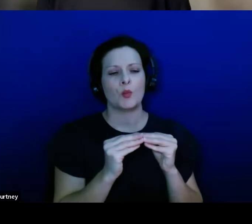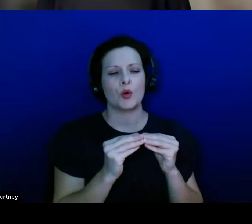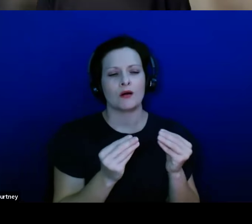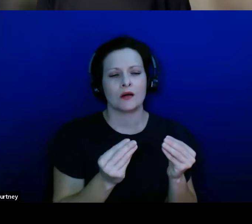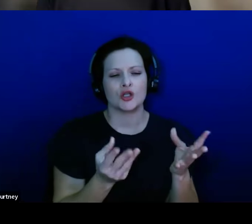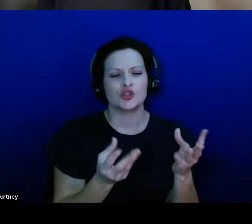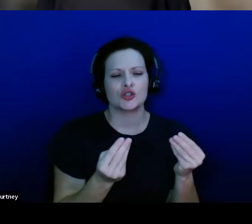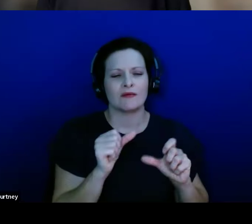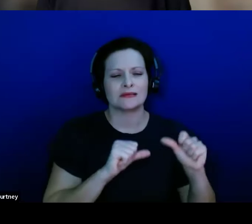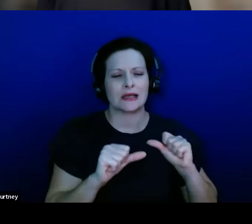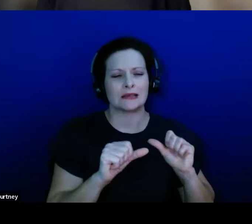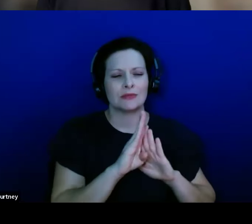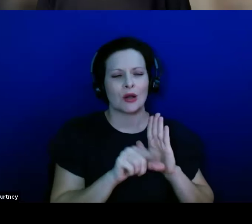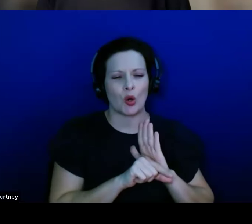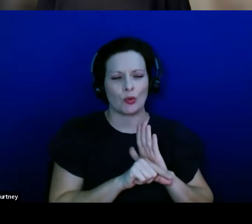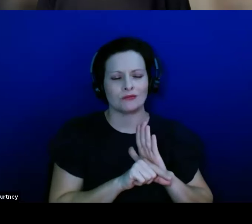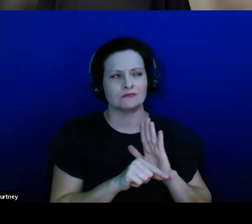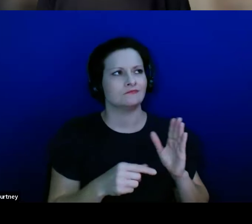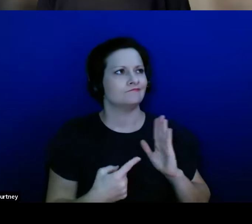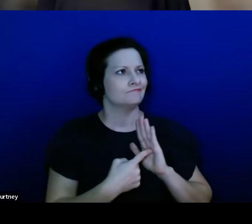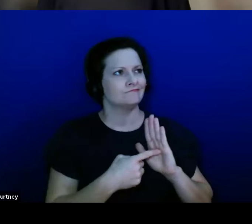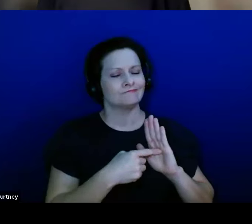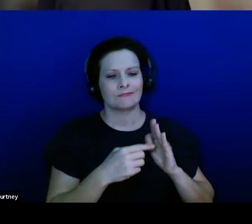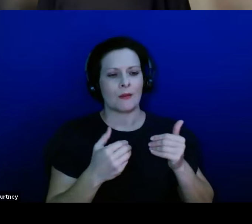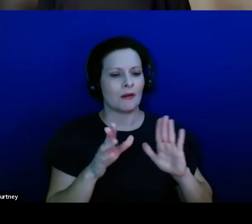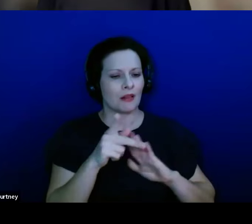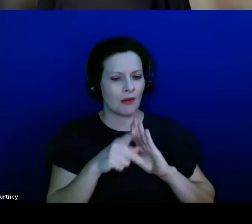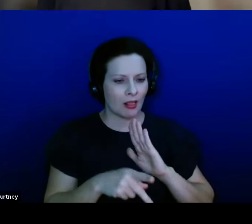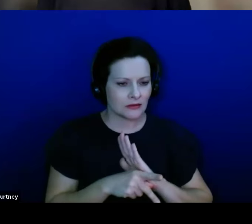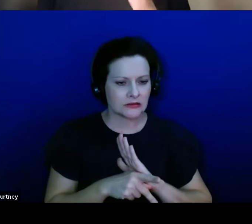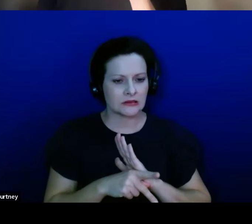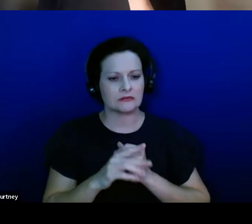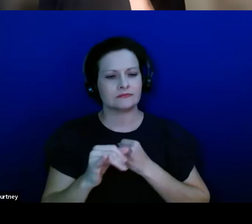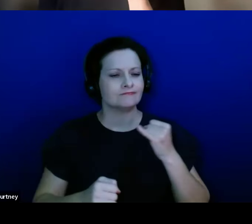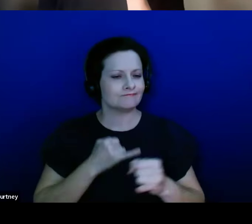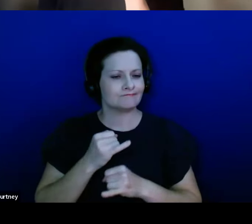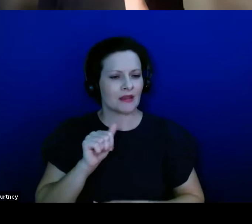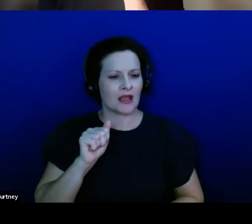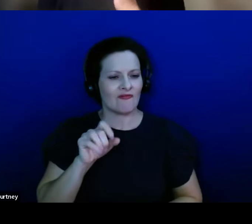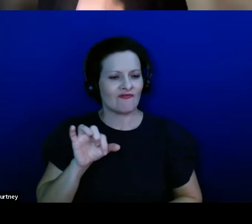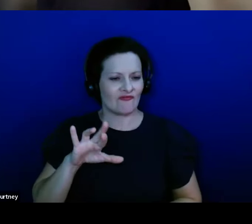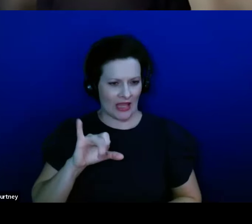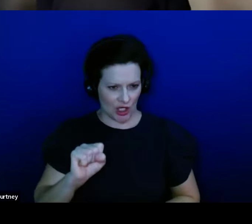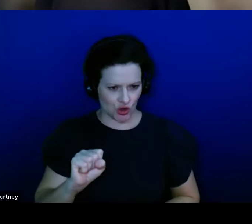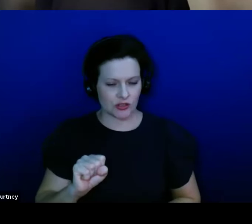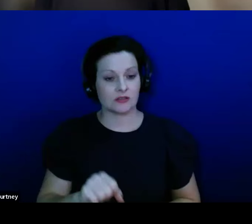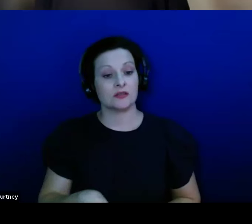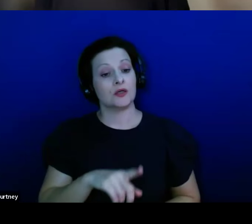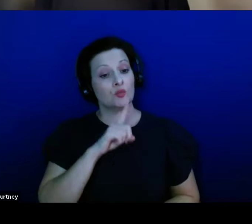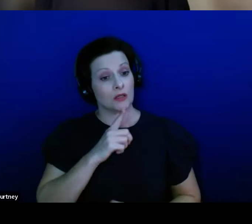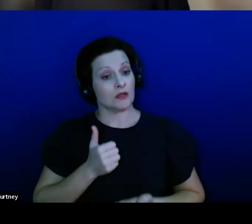background. Public policy, maybe international affairs and that is very additive as well but I